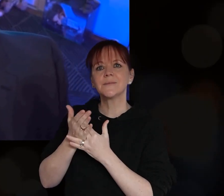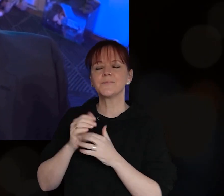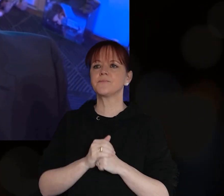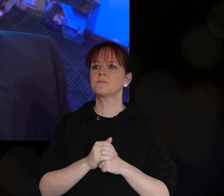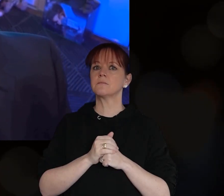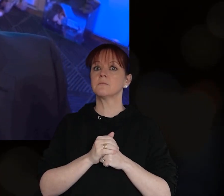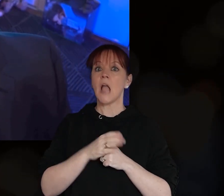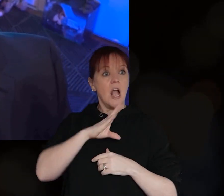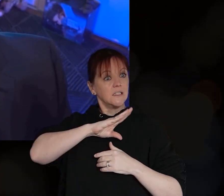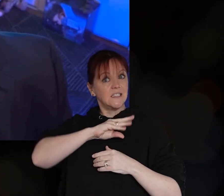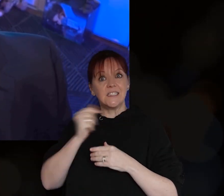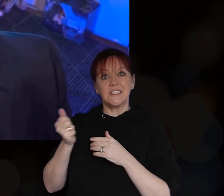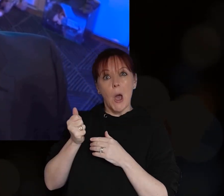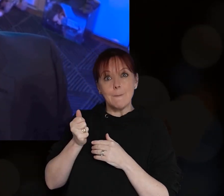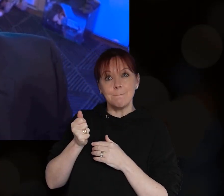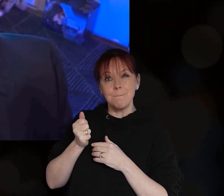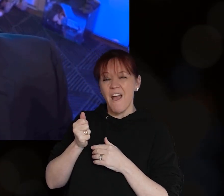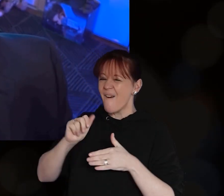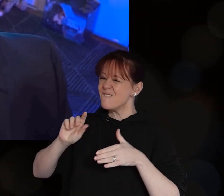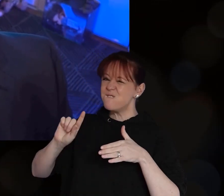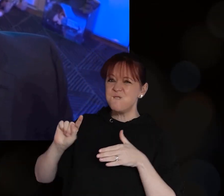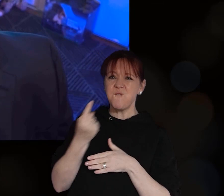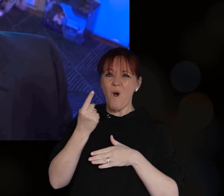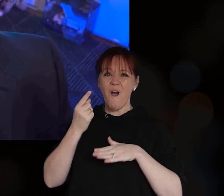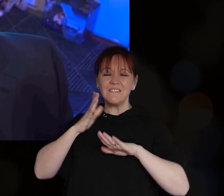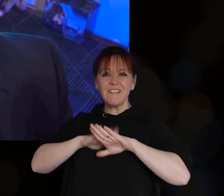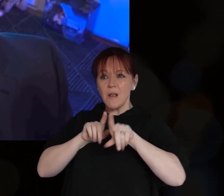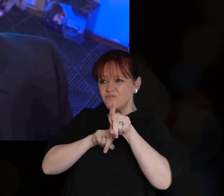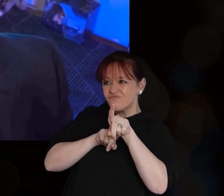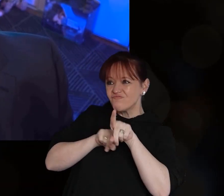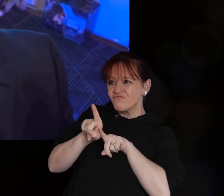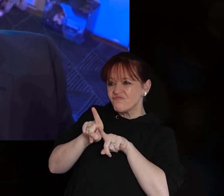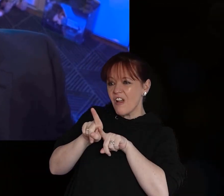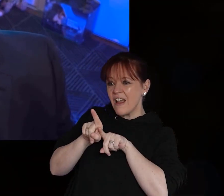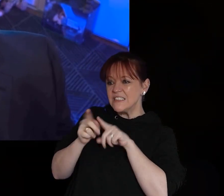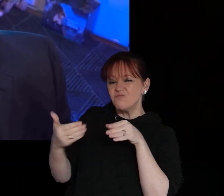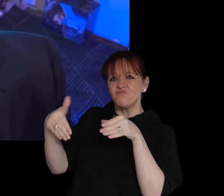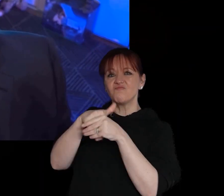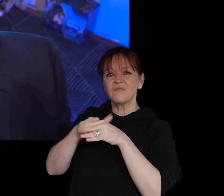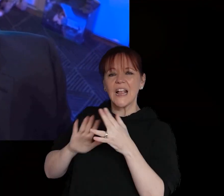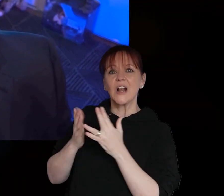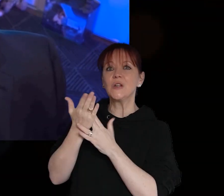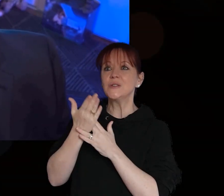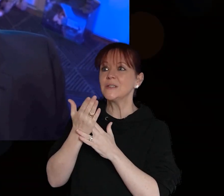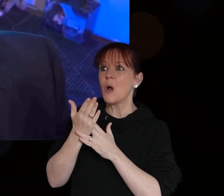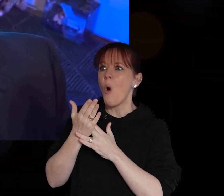it was even their first time ever attempting accessibility. More of that, please! LAUGHS